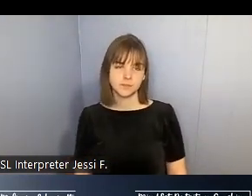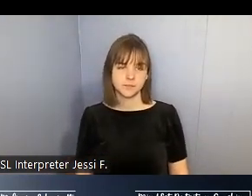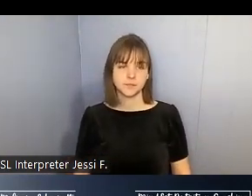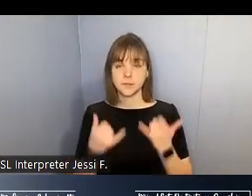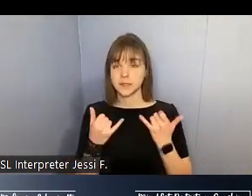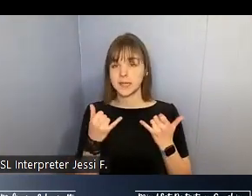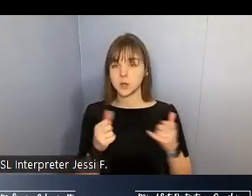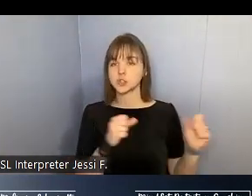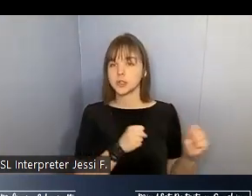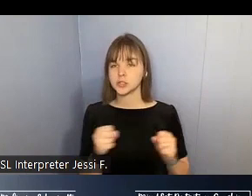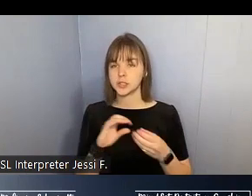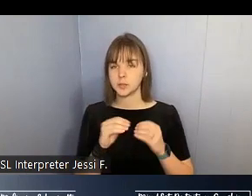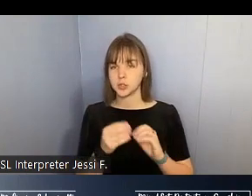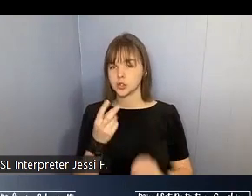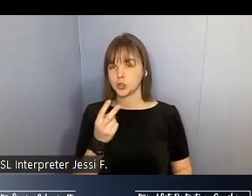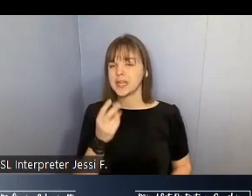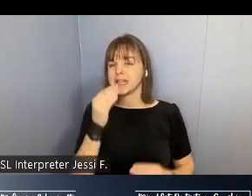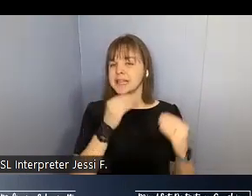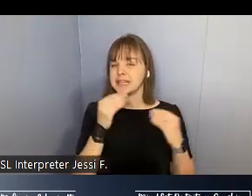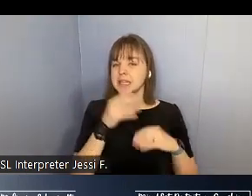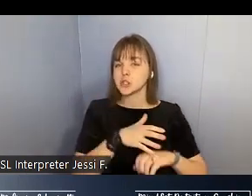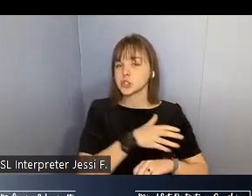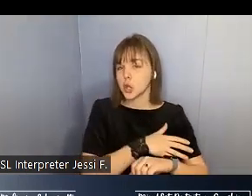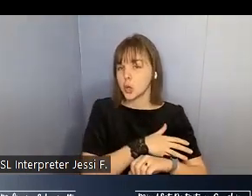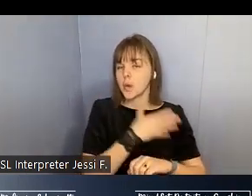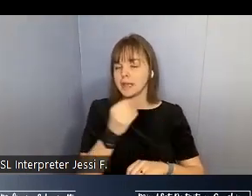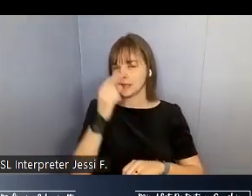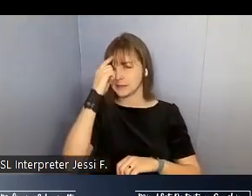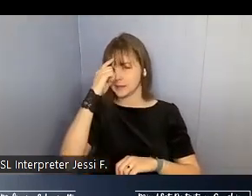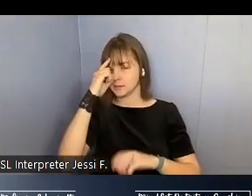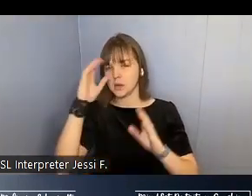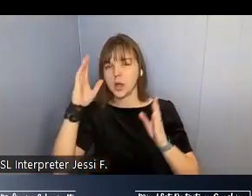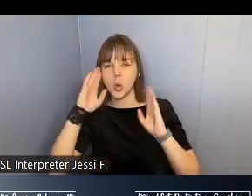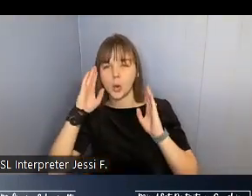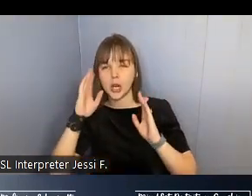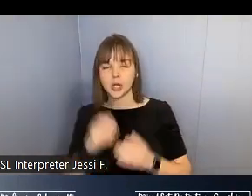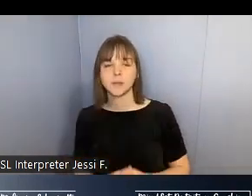And I put these together because they overlap. One of the handouts we have later